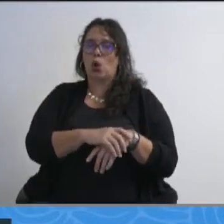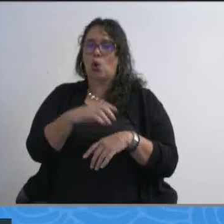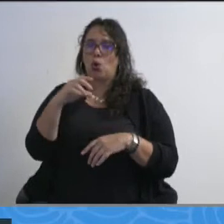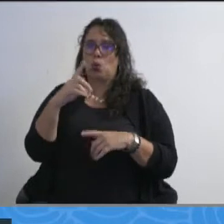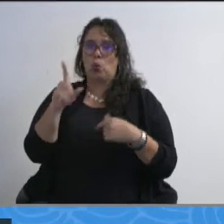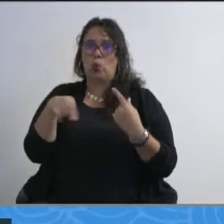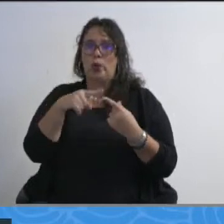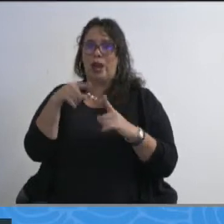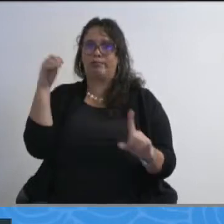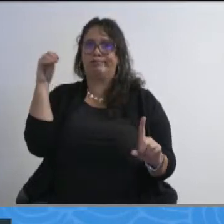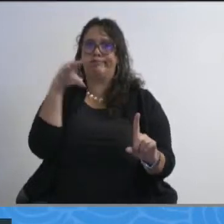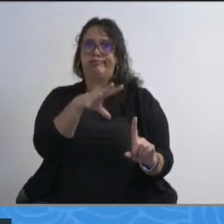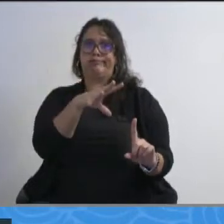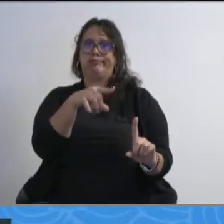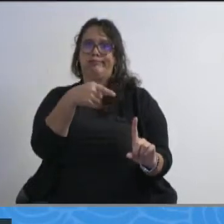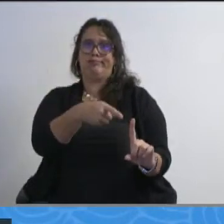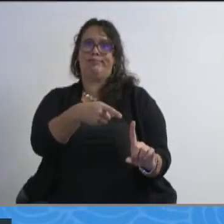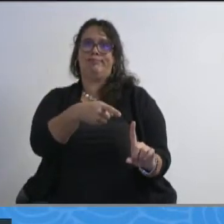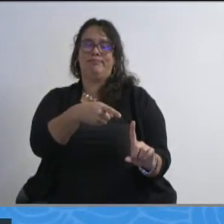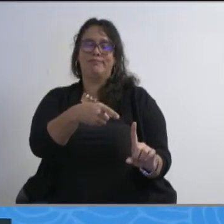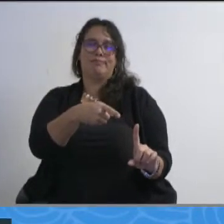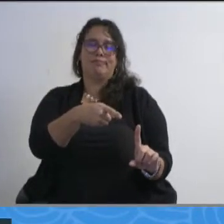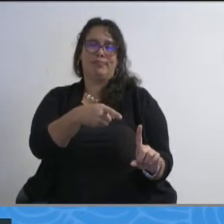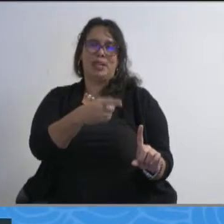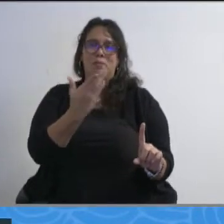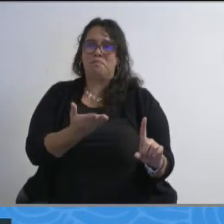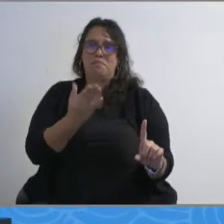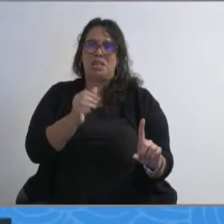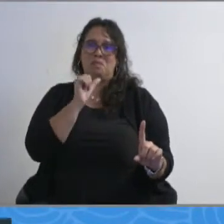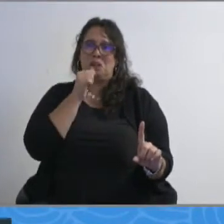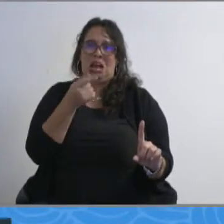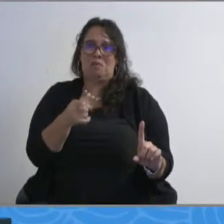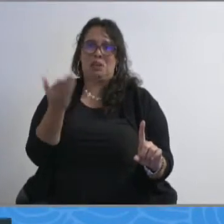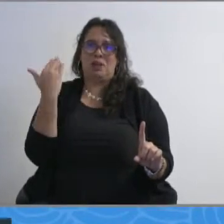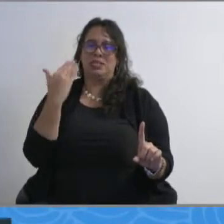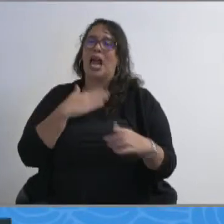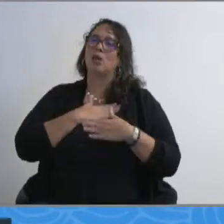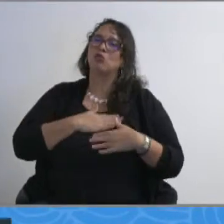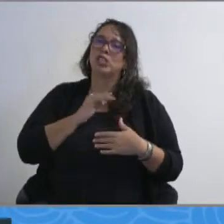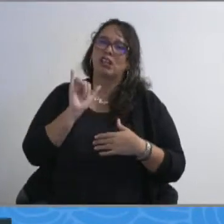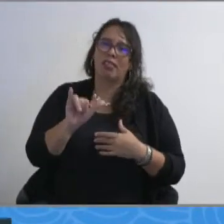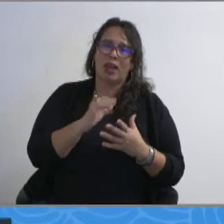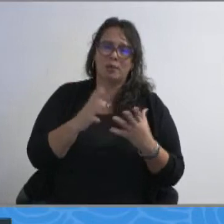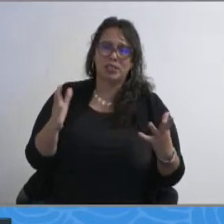where the spotlight may not have been in the past. So, appreciate that very much. [Carmen] Yes. Thank you.